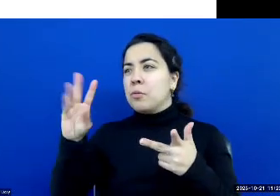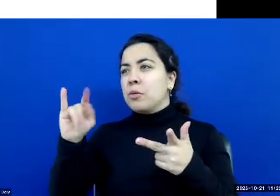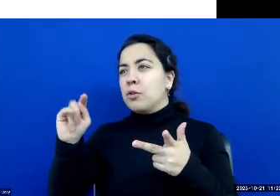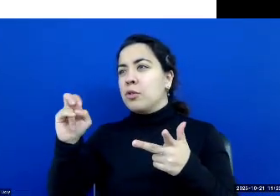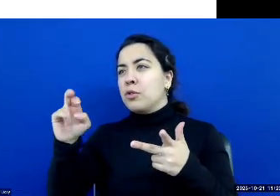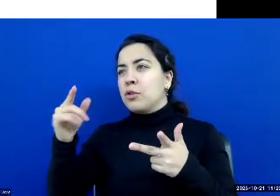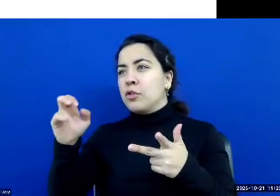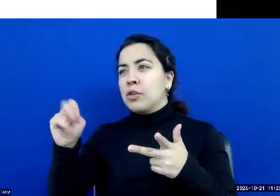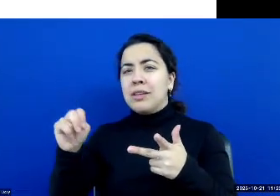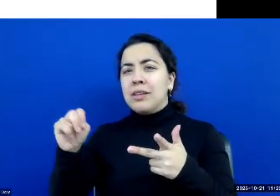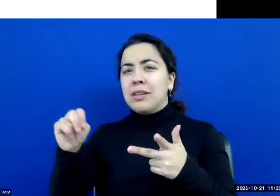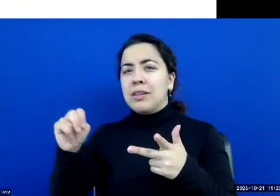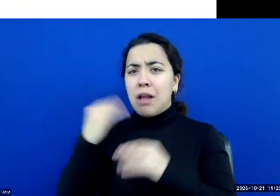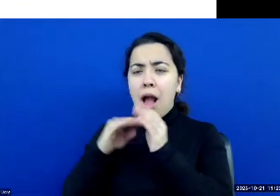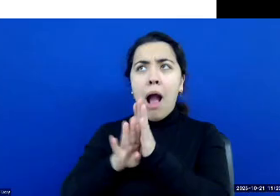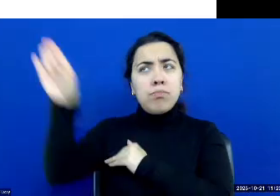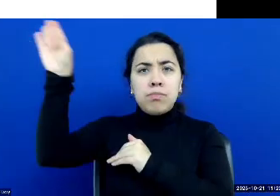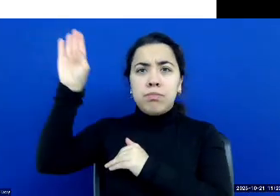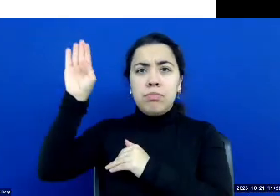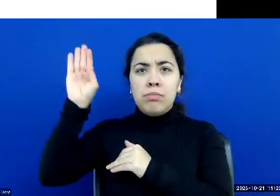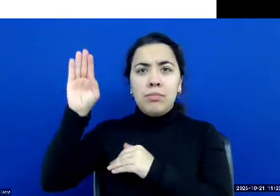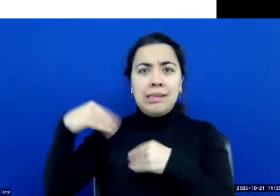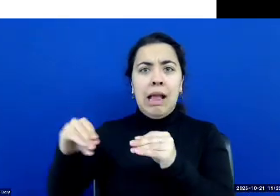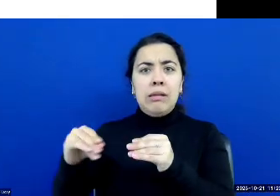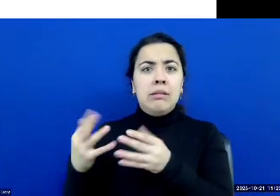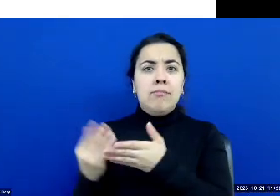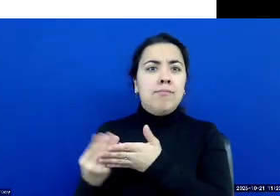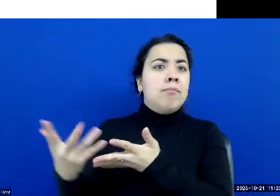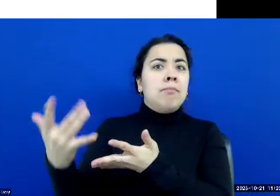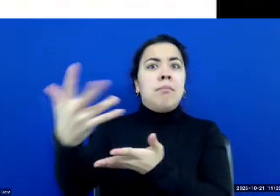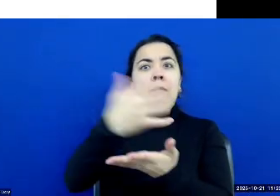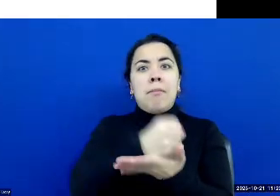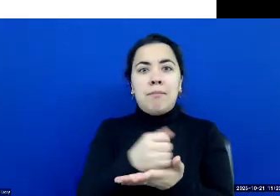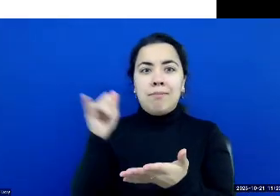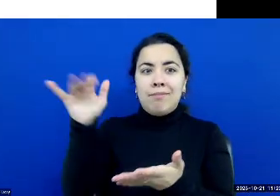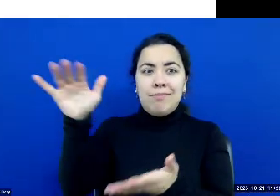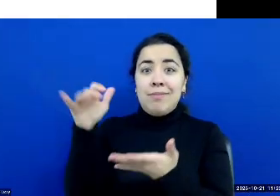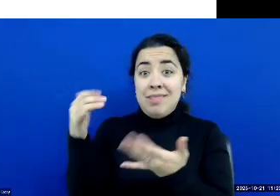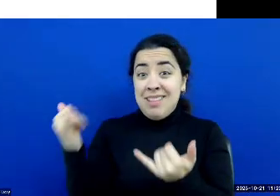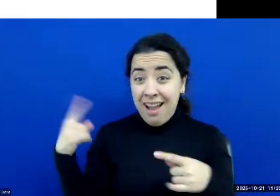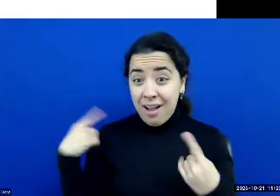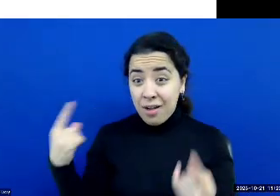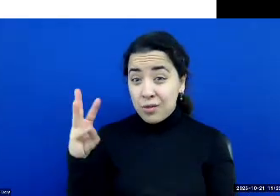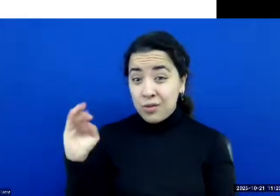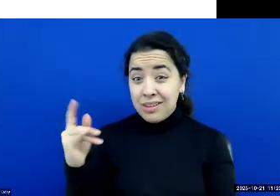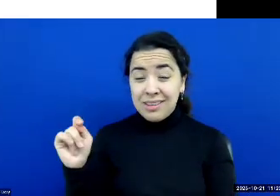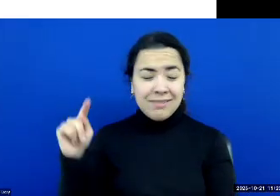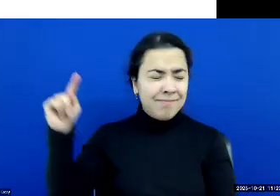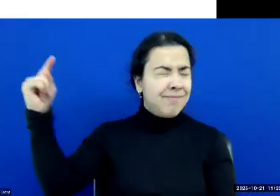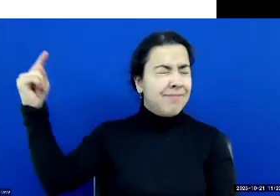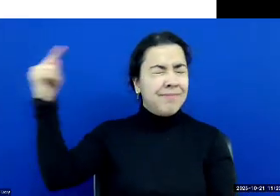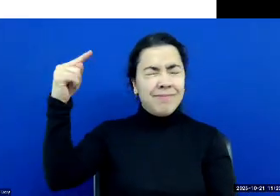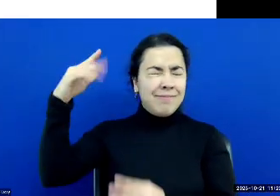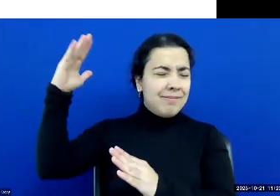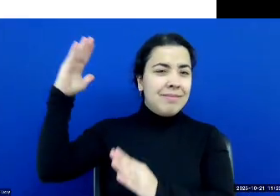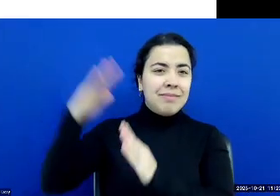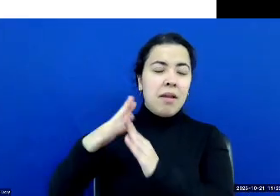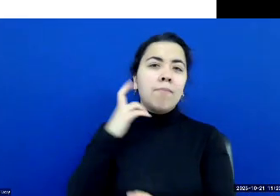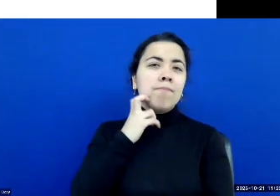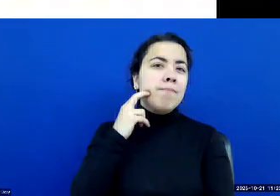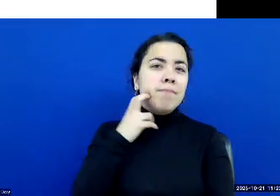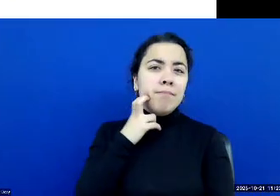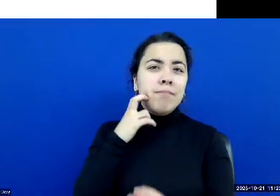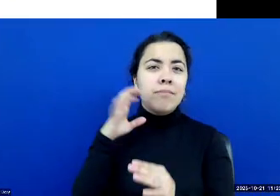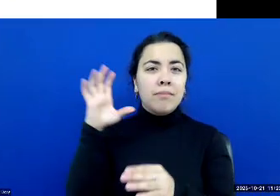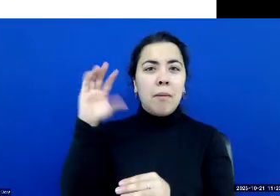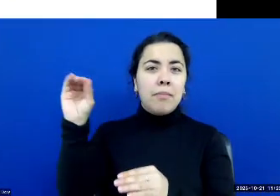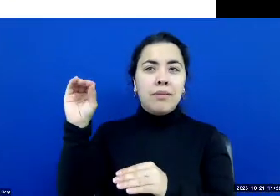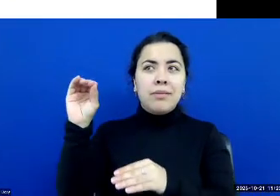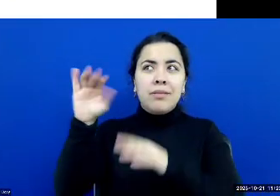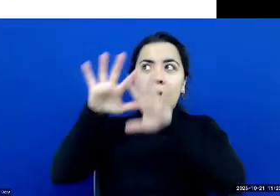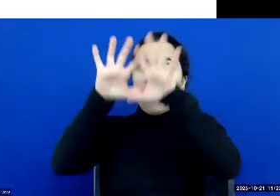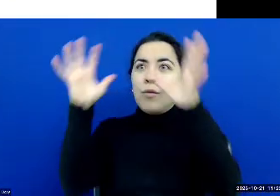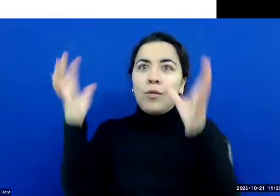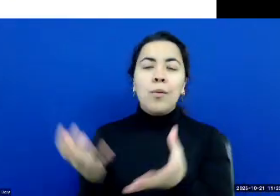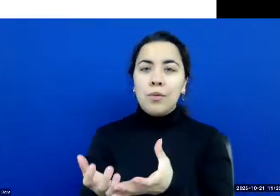Kathleen DeForest: After they did this, consumption skyrocketed, sales skyrocketed, and Wrigley's, to this day, is the number one chewing gum company in the world.